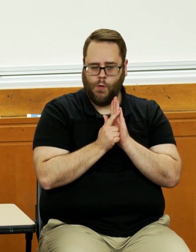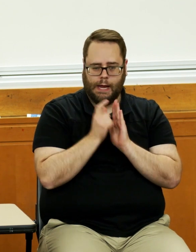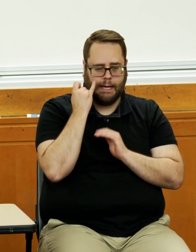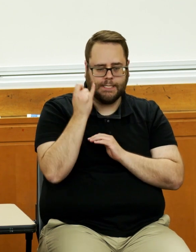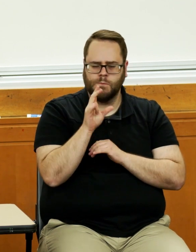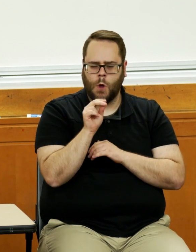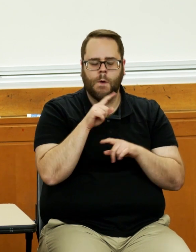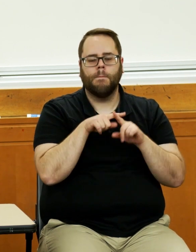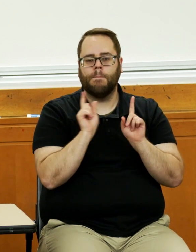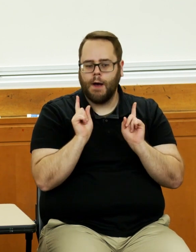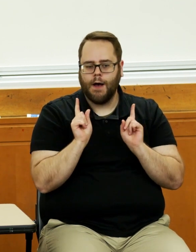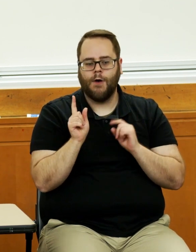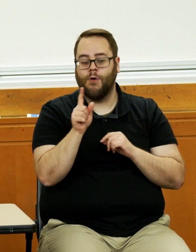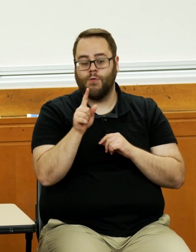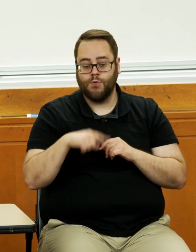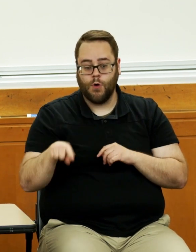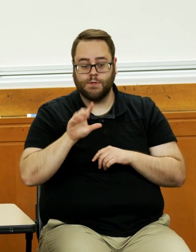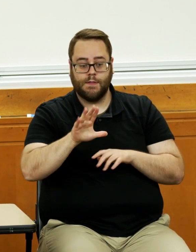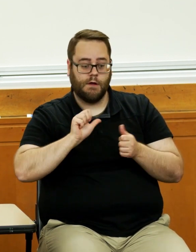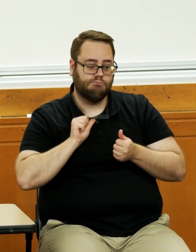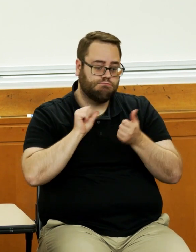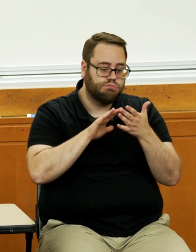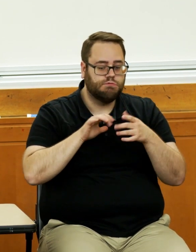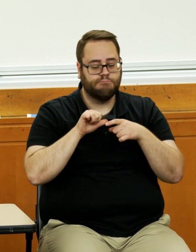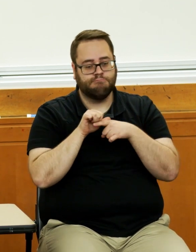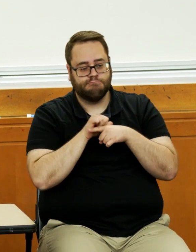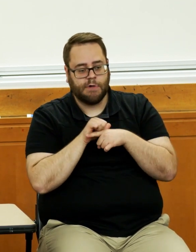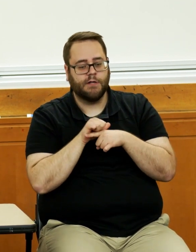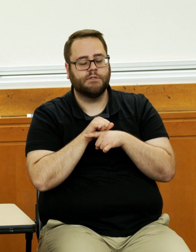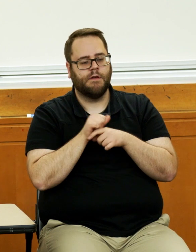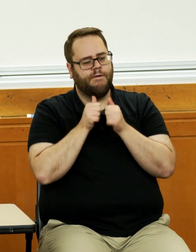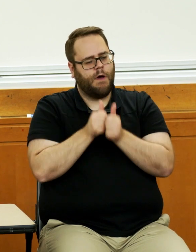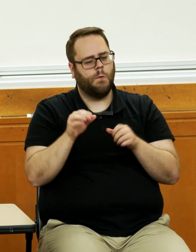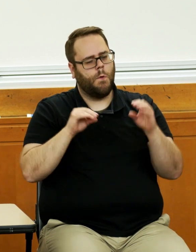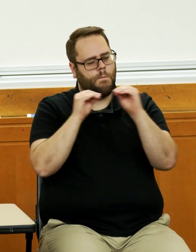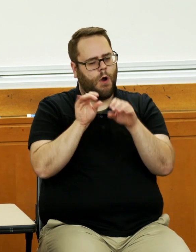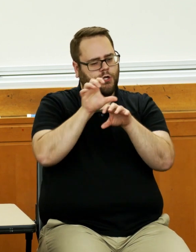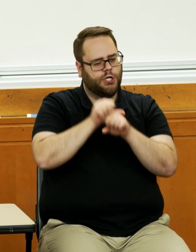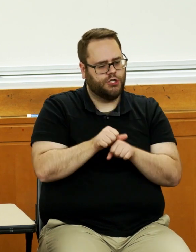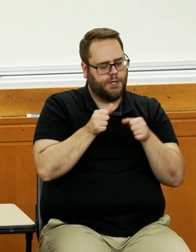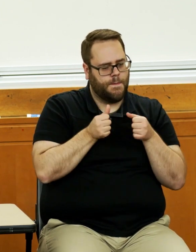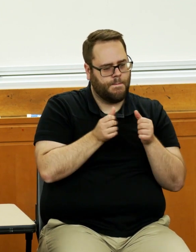invariably, that those whose tactics or practices follow the more traditionally accepted path tend